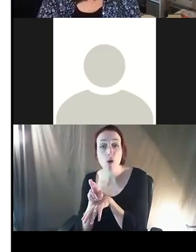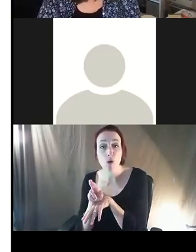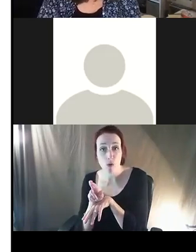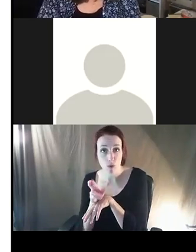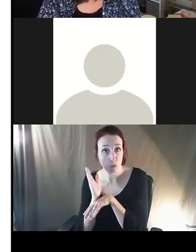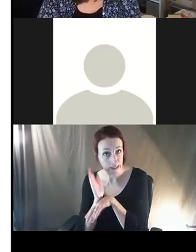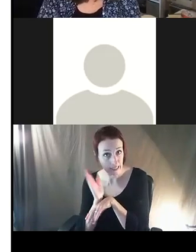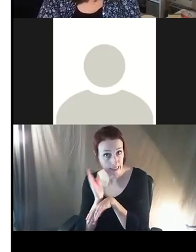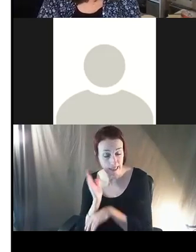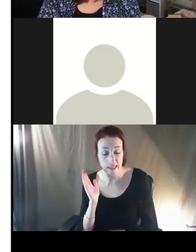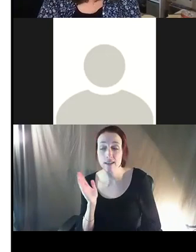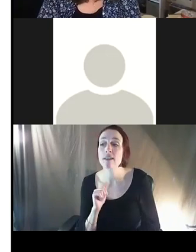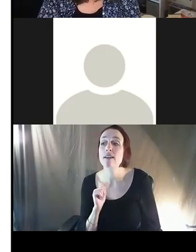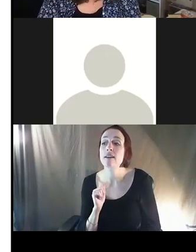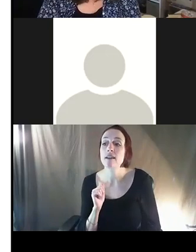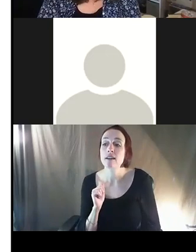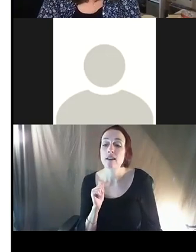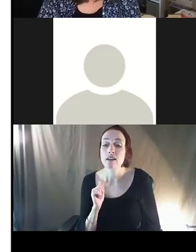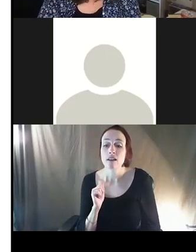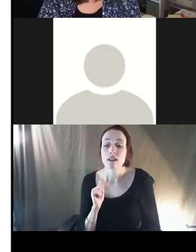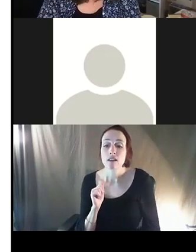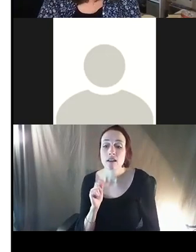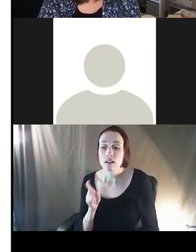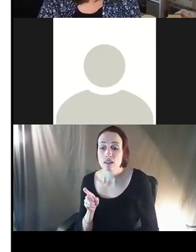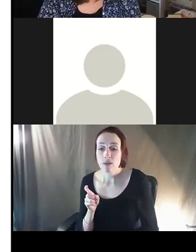the presenters, so we had to do a quick I.T.